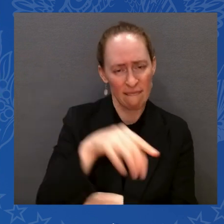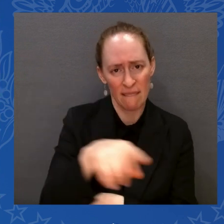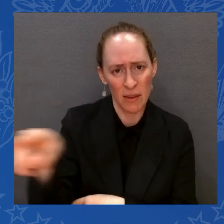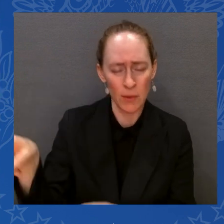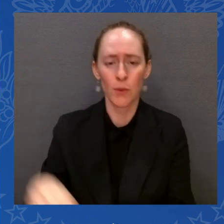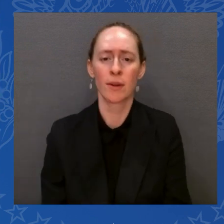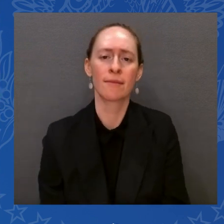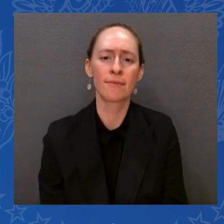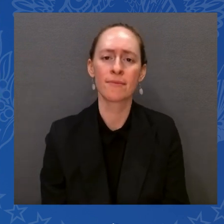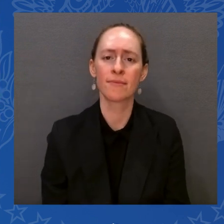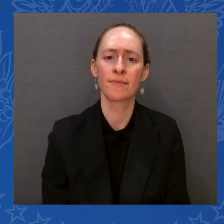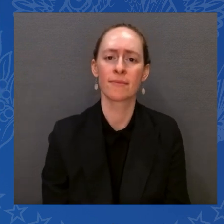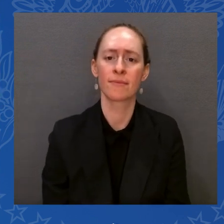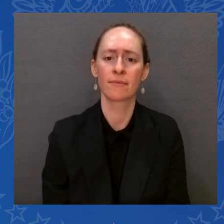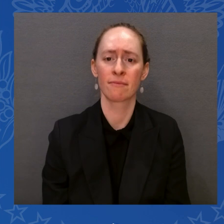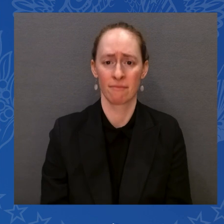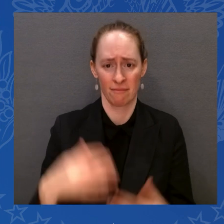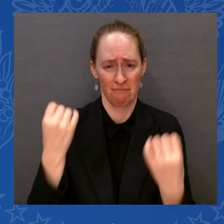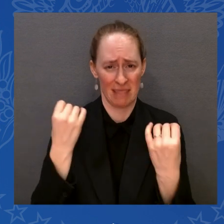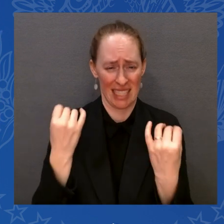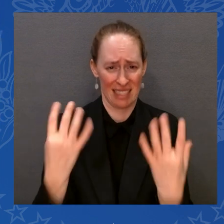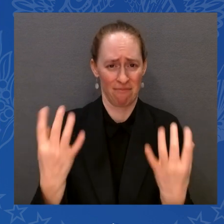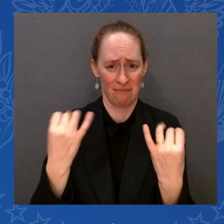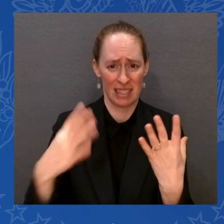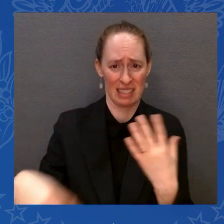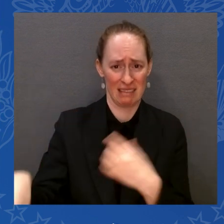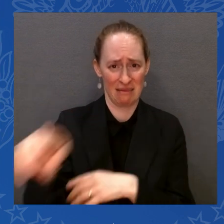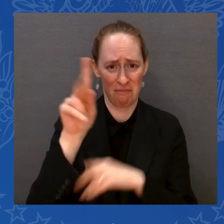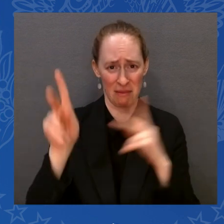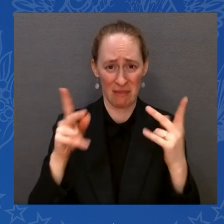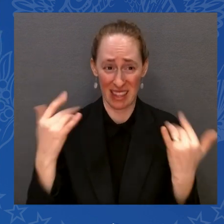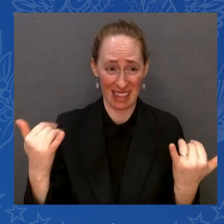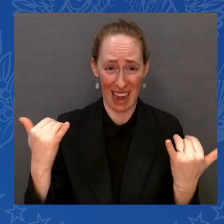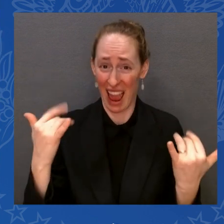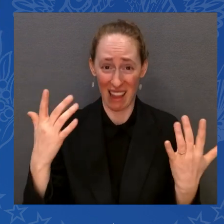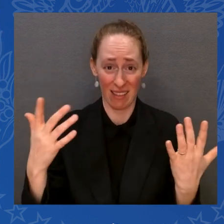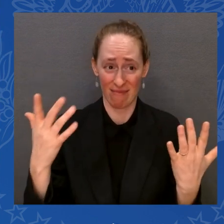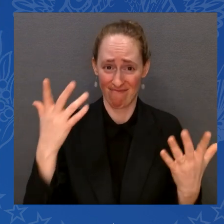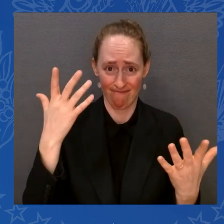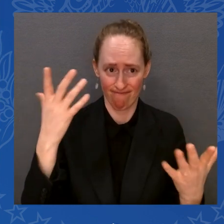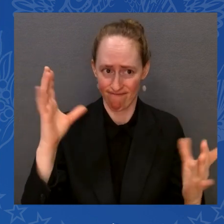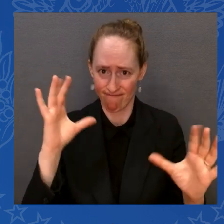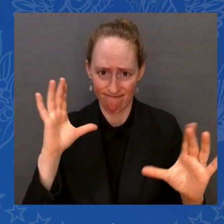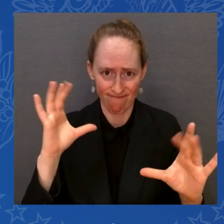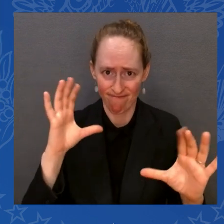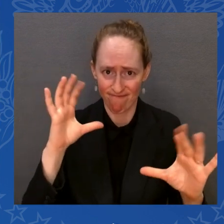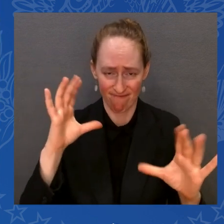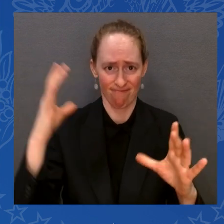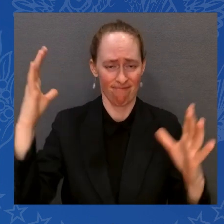pulling out of -- from under this rubble and these terrible buildings. But all the -- the earthquake was incredibly powerful,